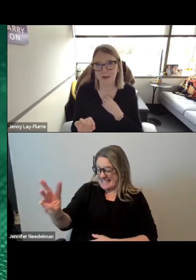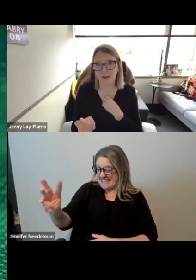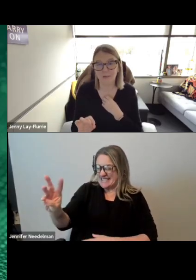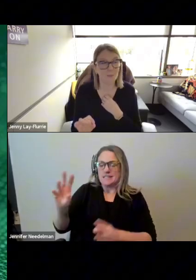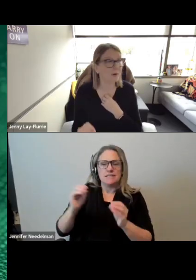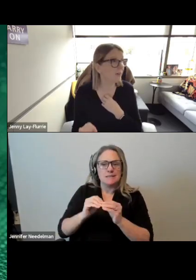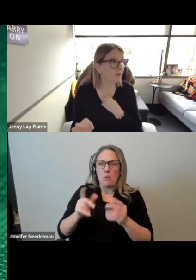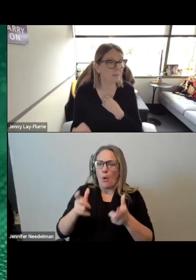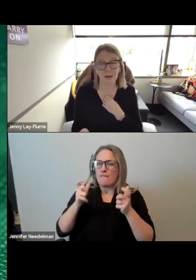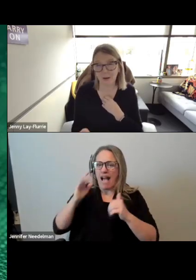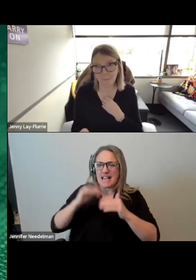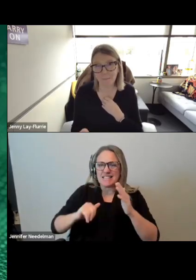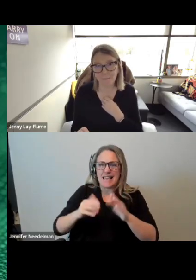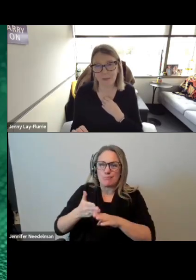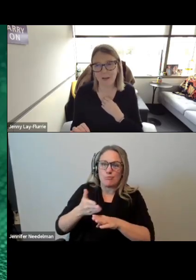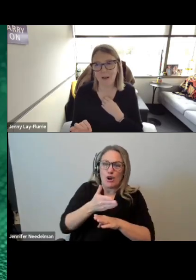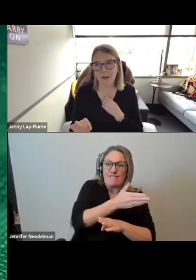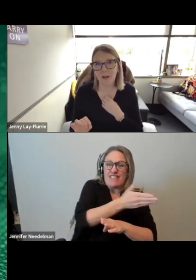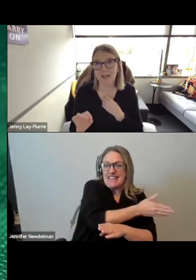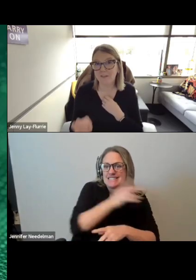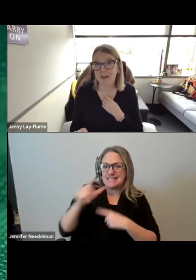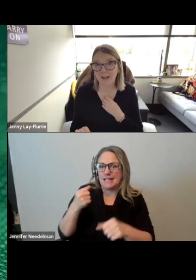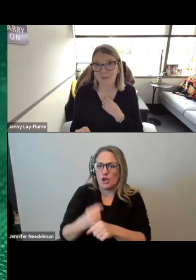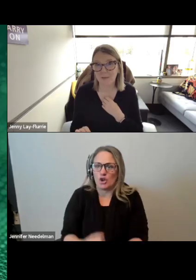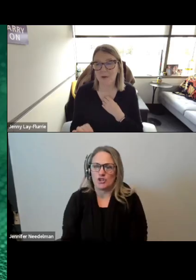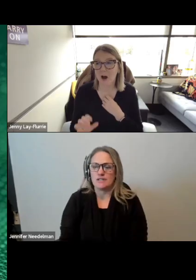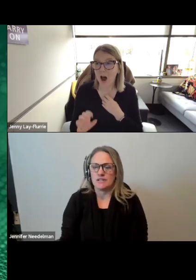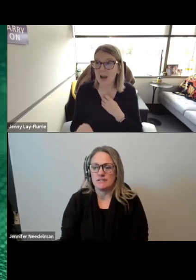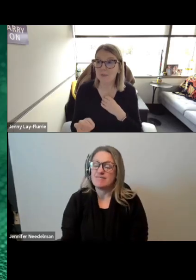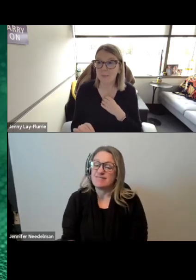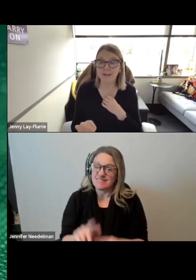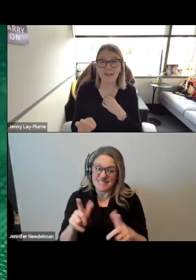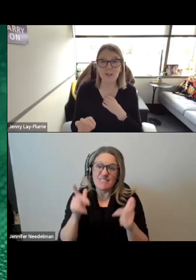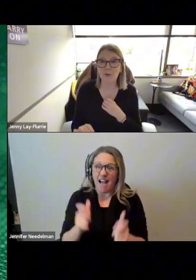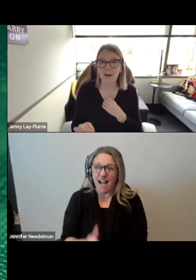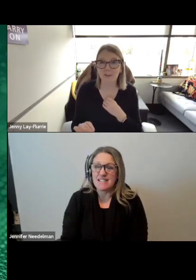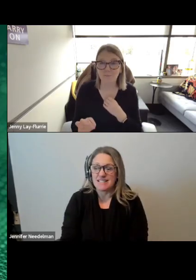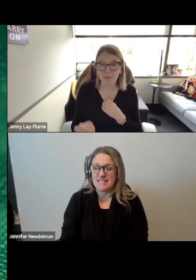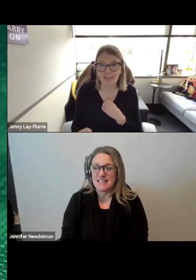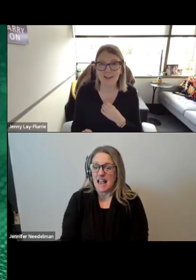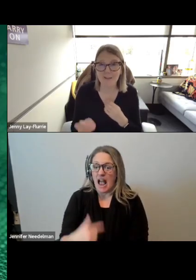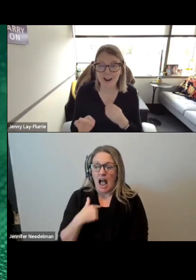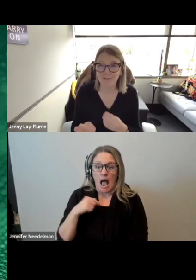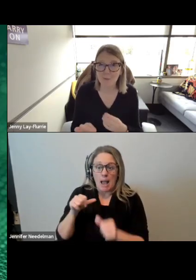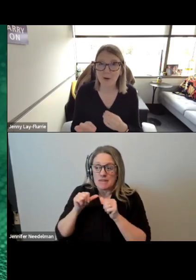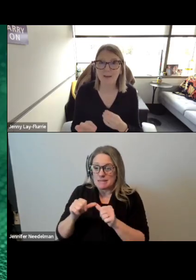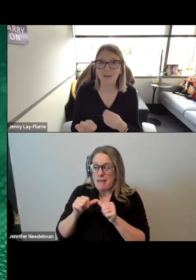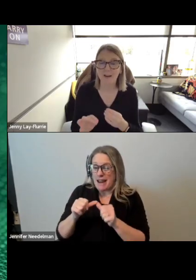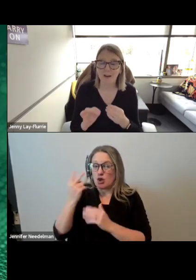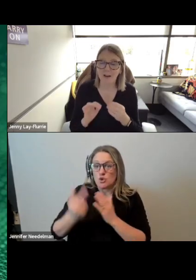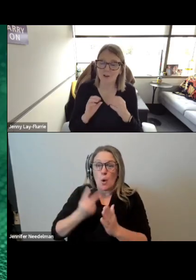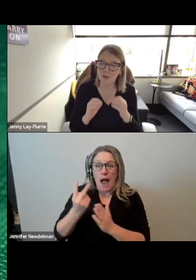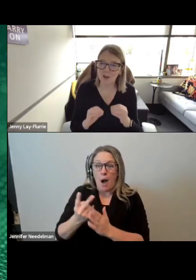that I've had the privilege of being here. It's fast. I'm spending two hours of my time every week